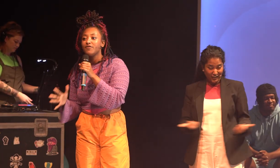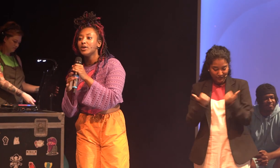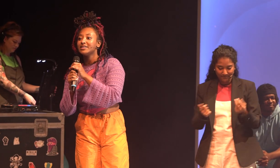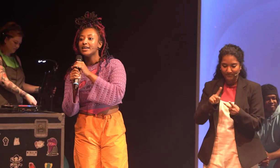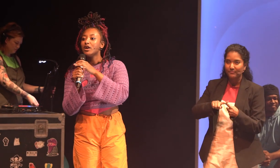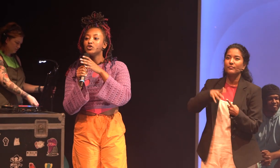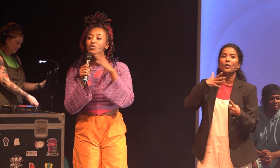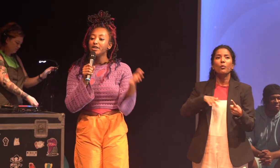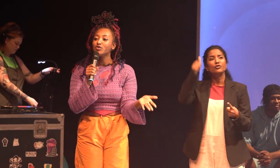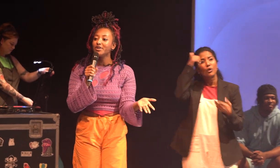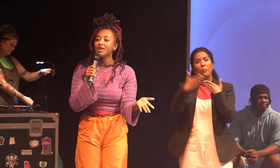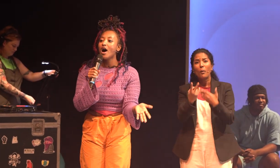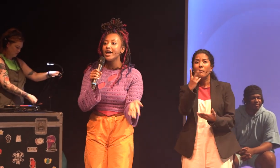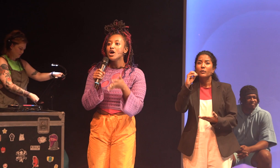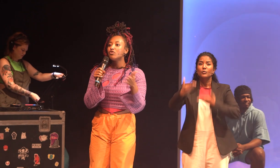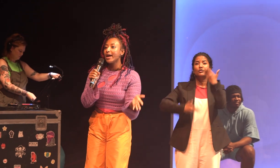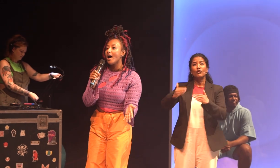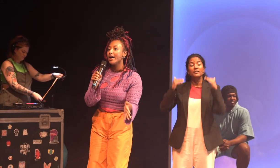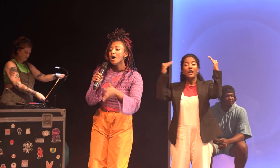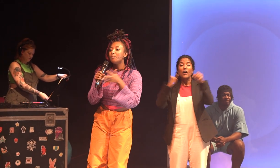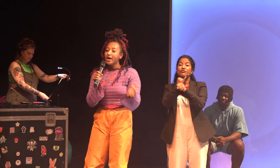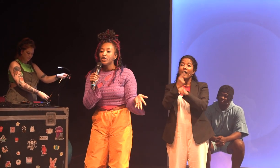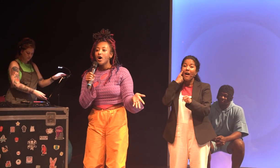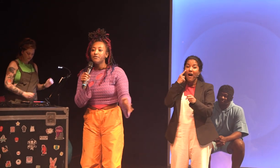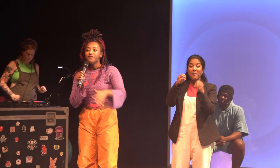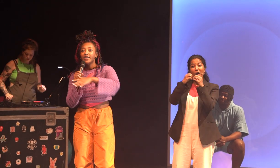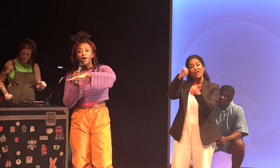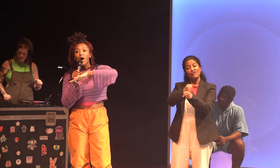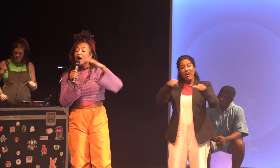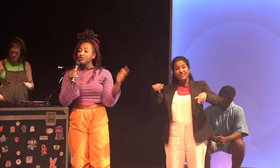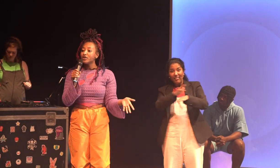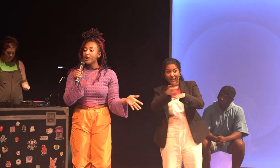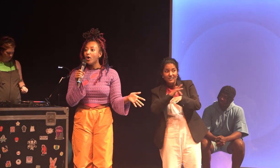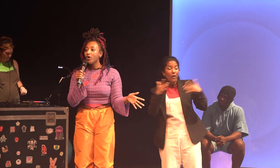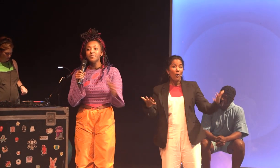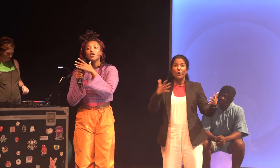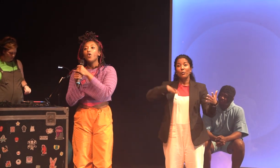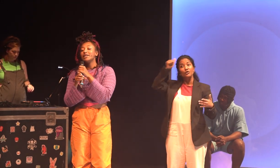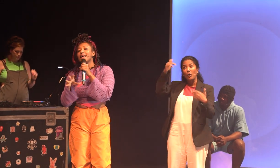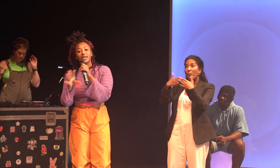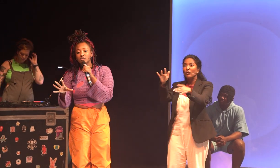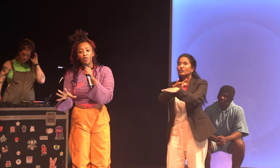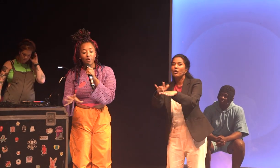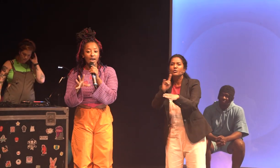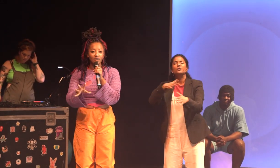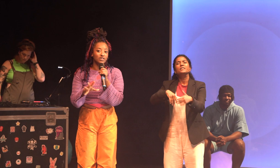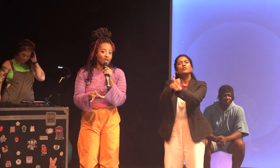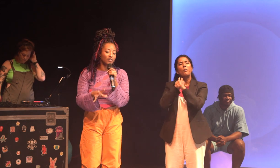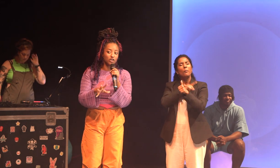if you want to stay in touch with 20 Stories High, Graeae, Bernie Grant and find out what else is going on or need any support with any of the stuff in the